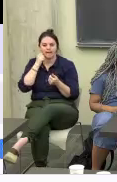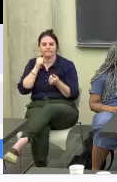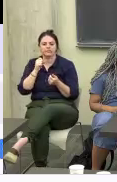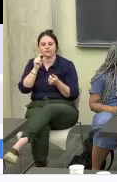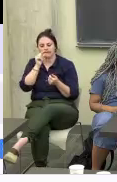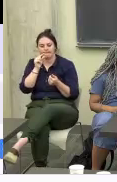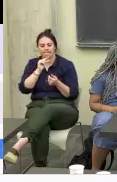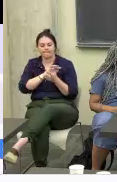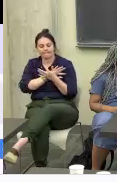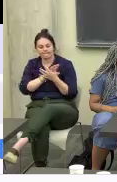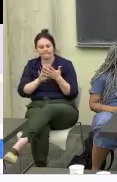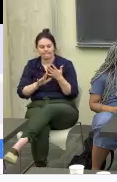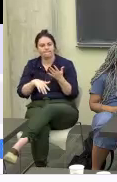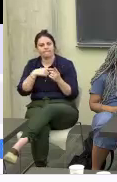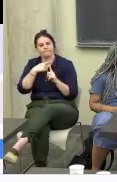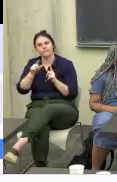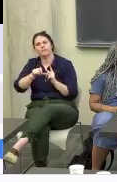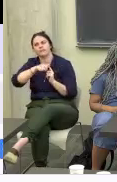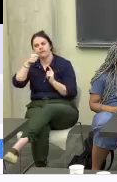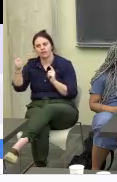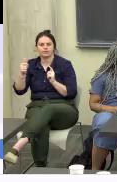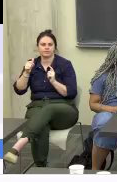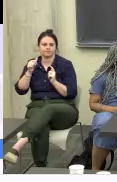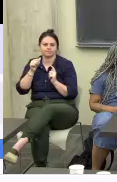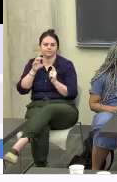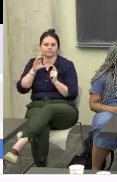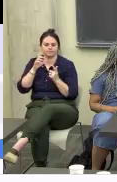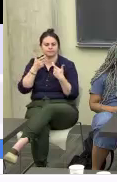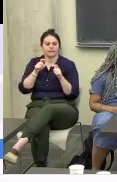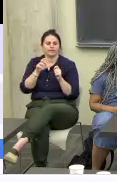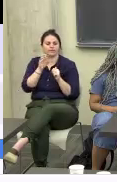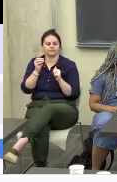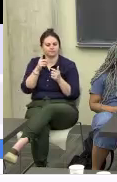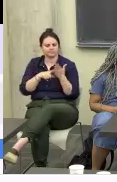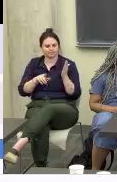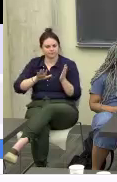the Googles and so on. What would be their role as we move forward